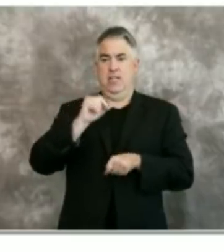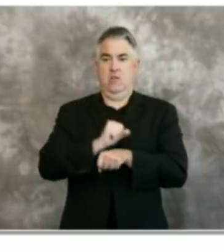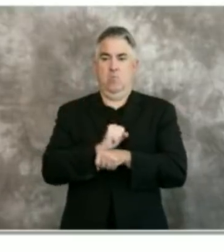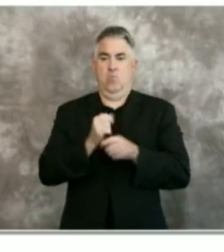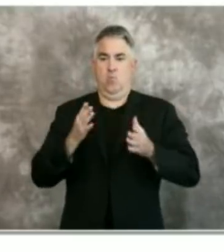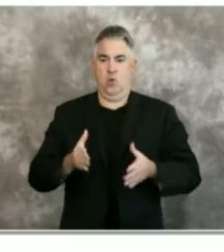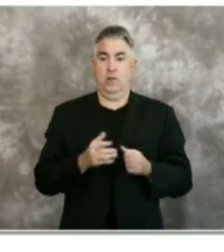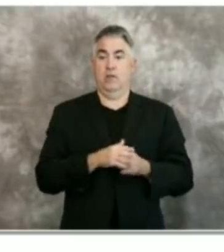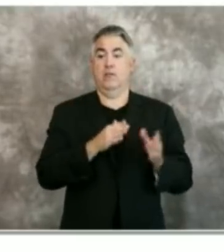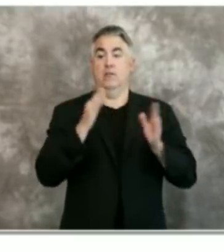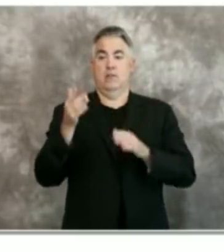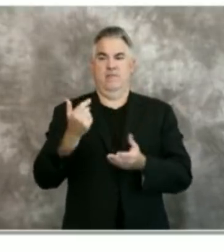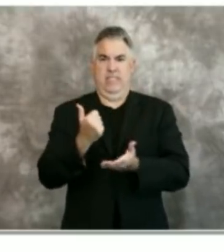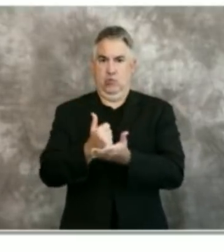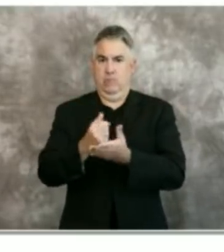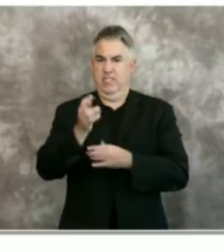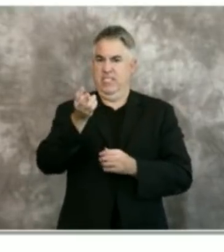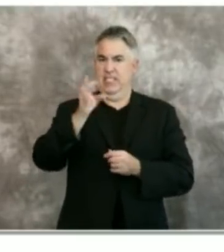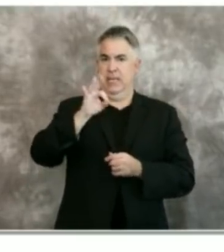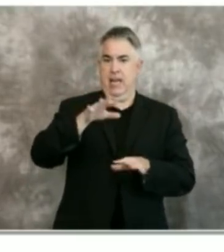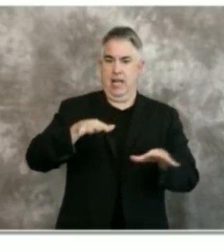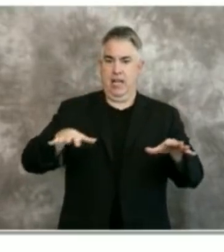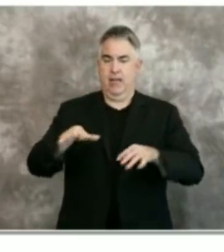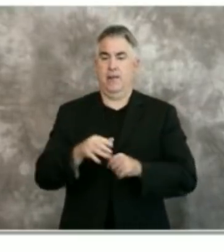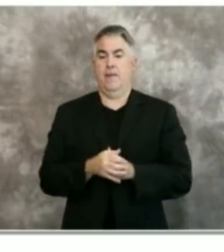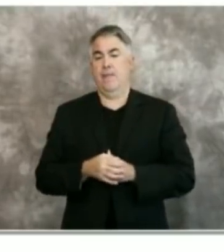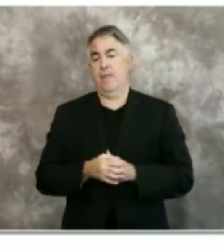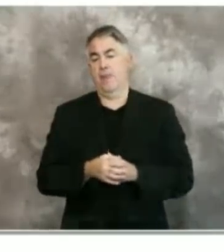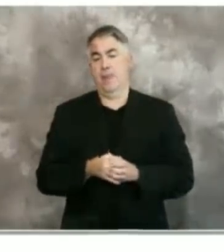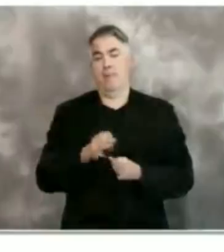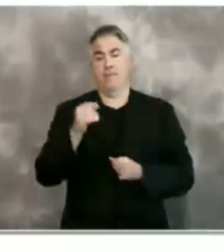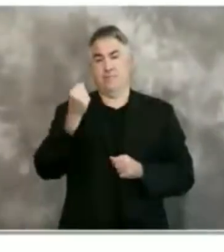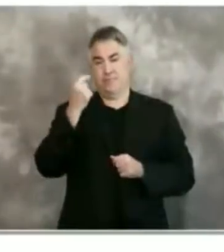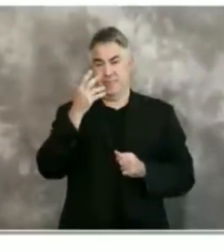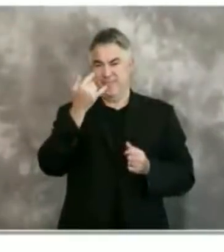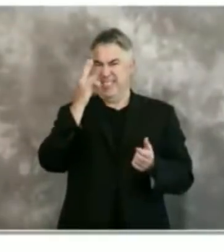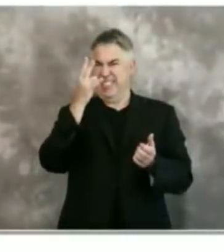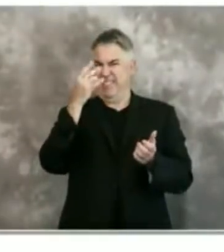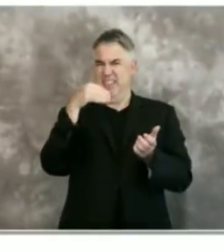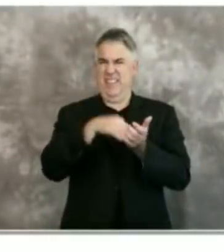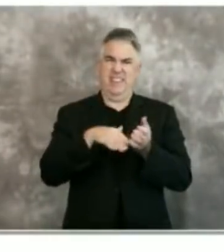OUR OUR INITIAL GOAL AND YOUR CONTACT TRACERS THEIR INVESTIGATIONS BEING PERFORMED. OUR PUBLIC HEALTH